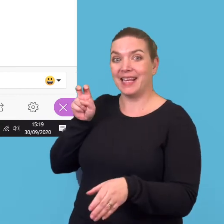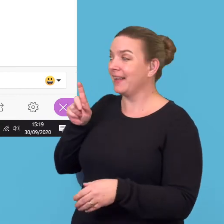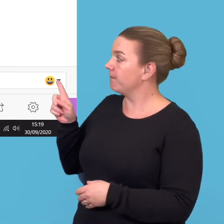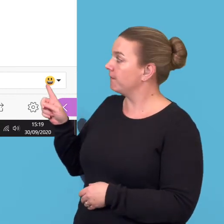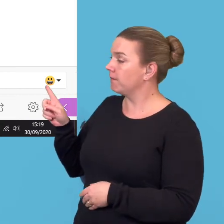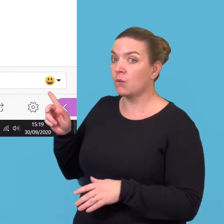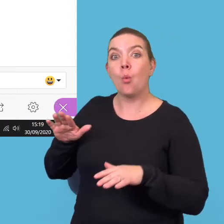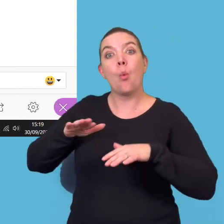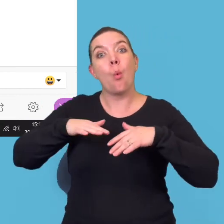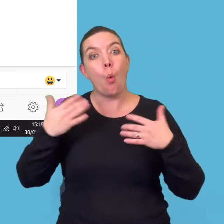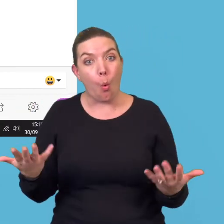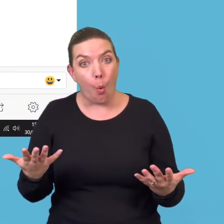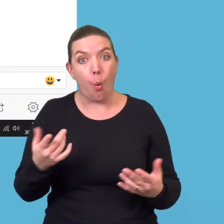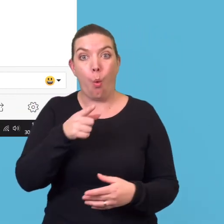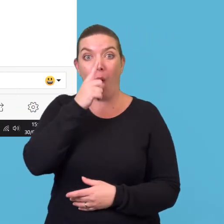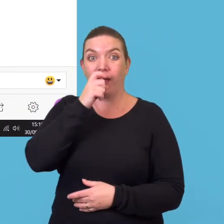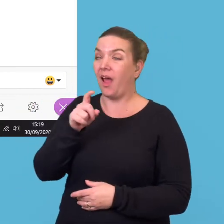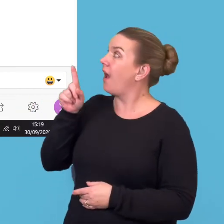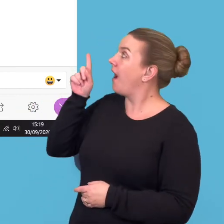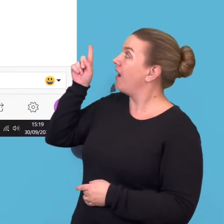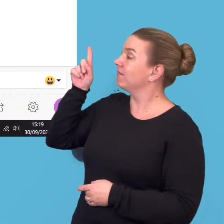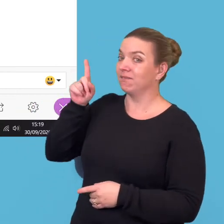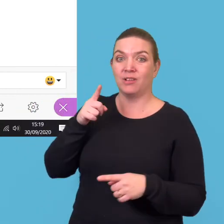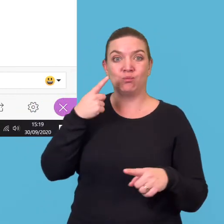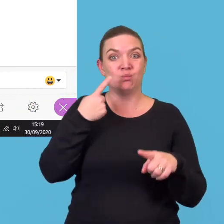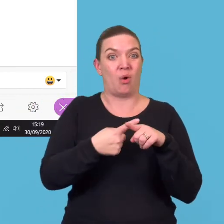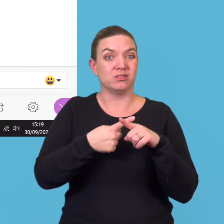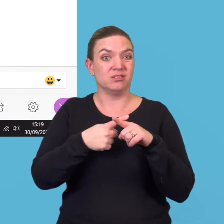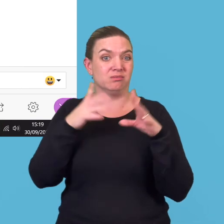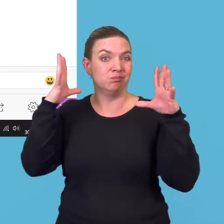and click 'leave session.' Alternitively, you can click the cross on the top